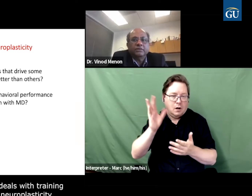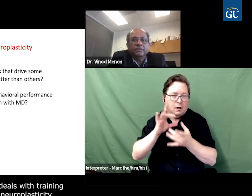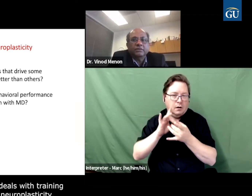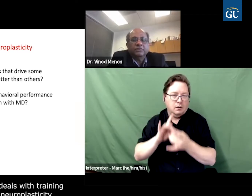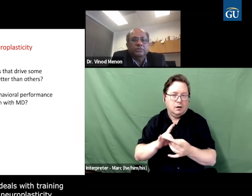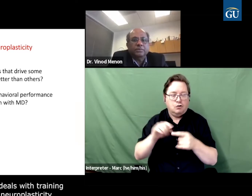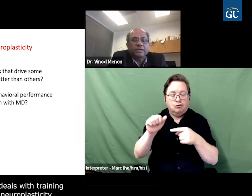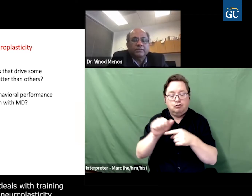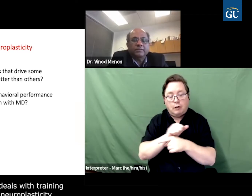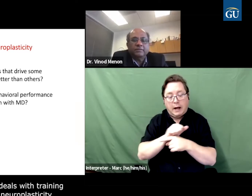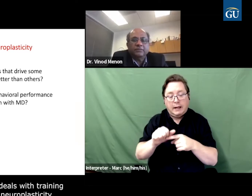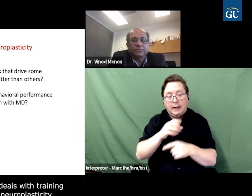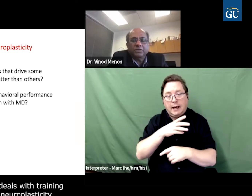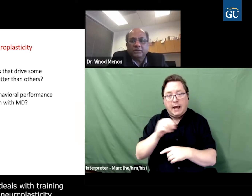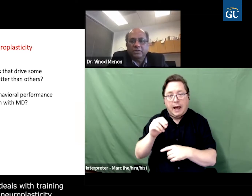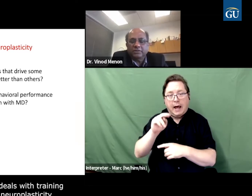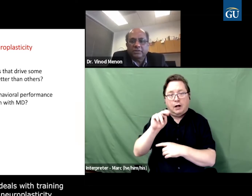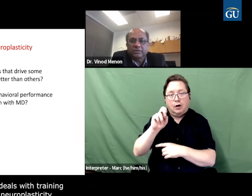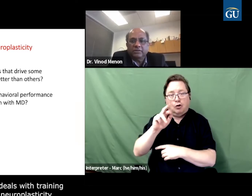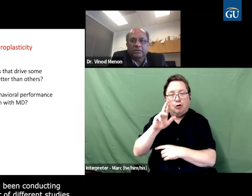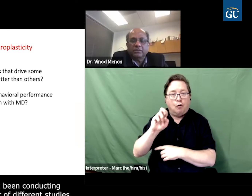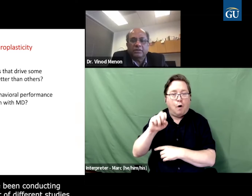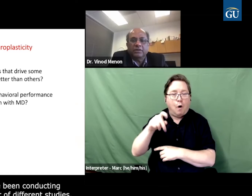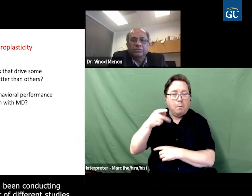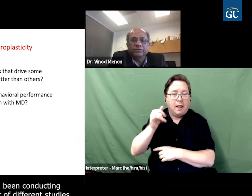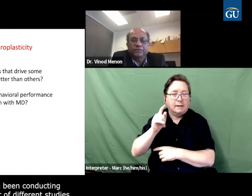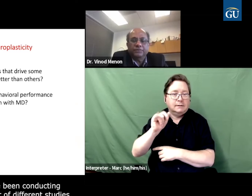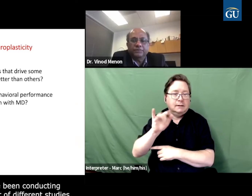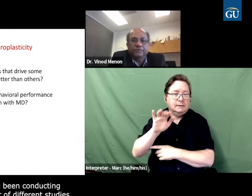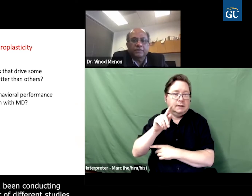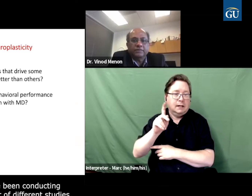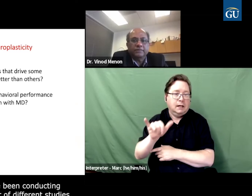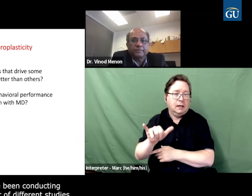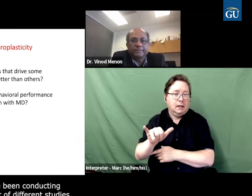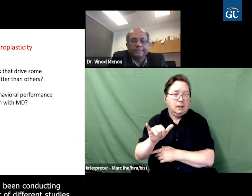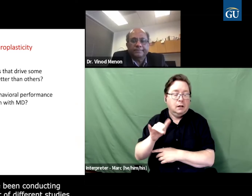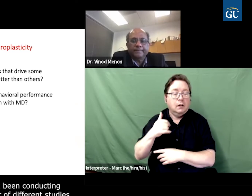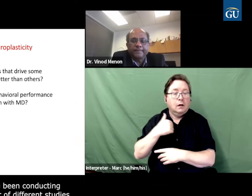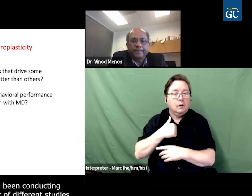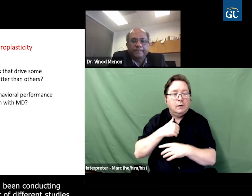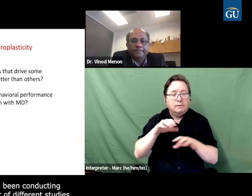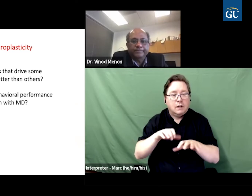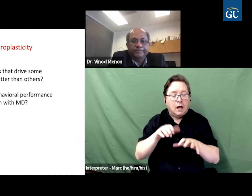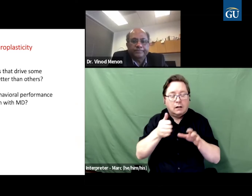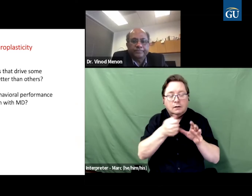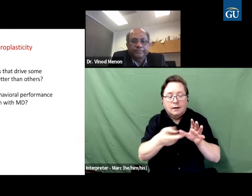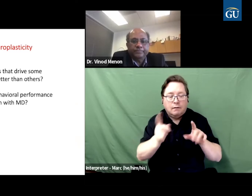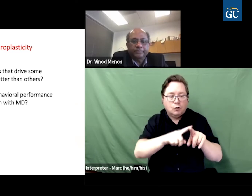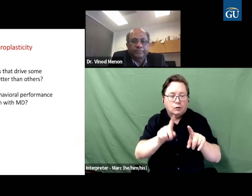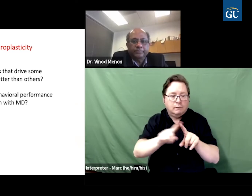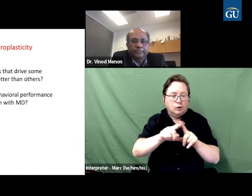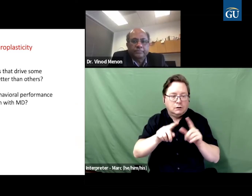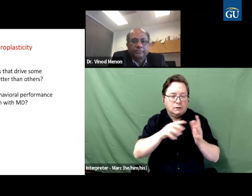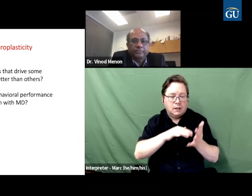training and neuroplasticity we've been conducting a number of different studies